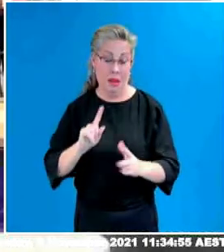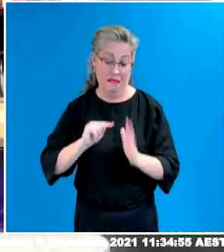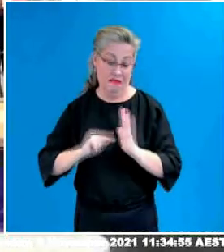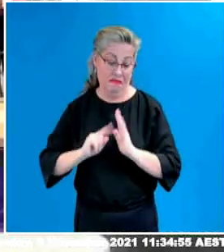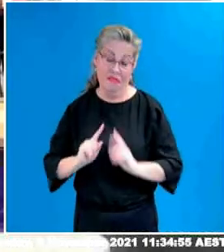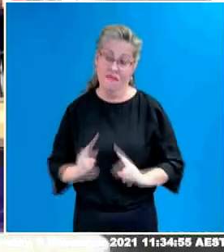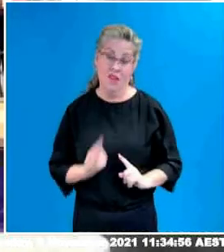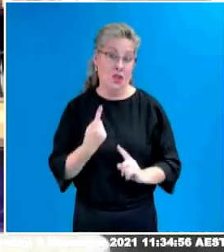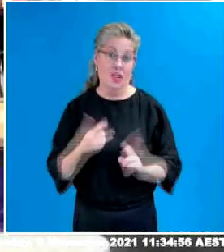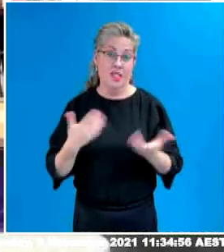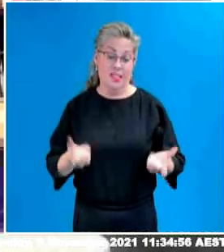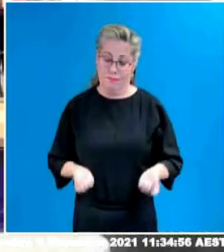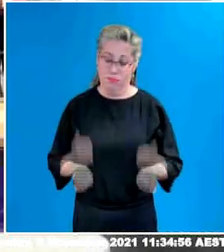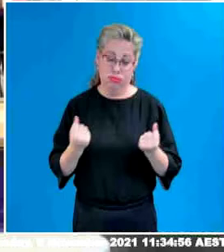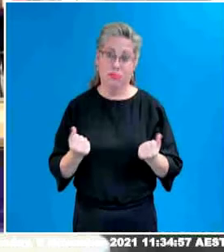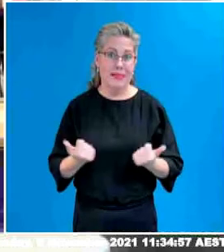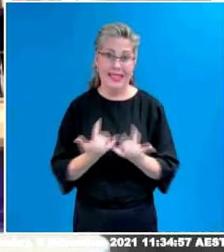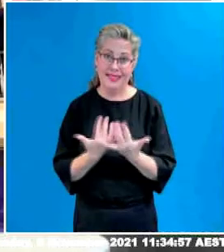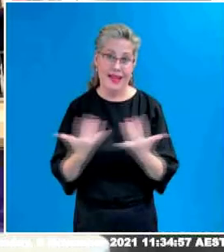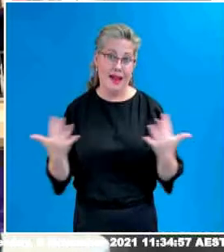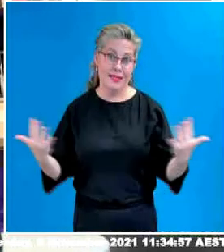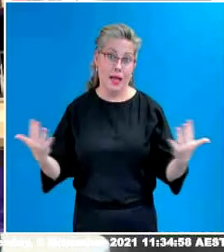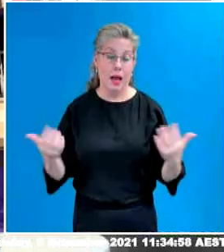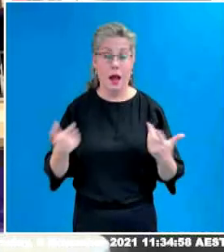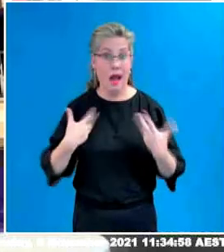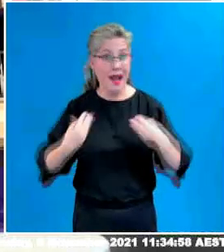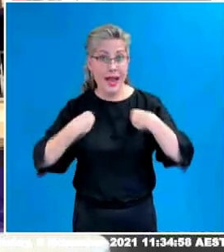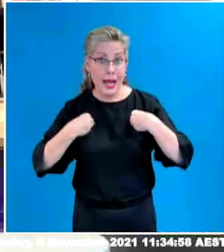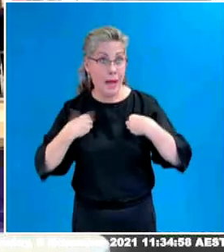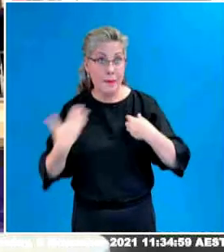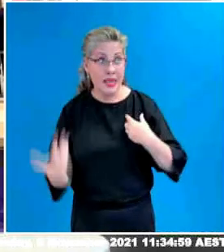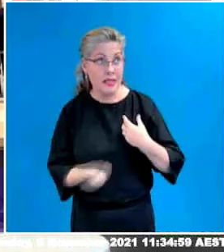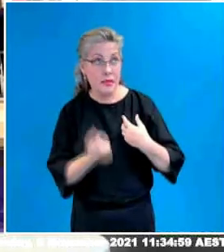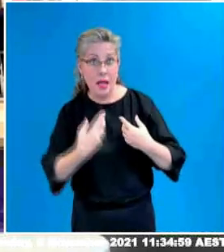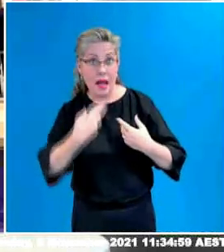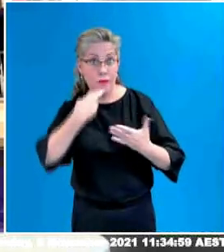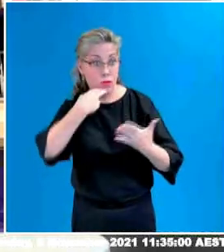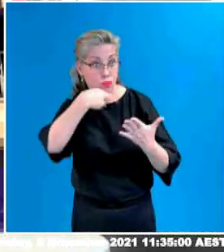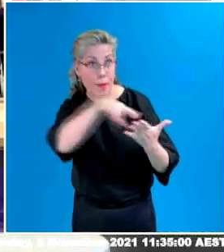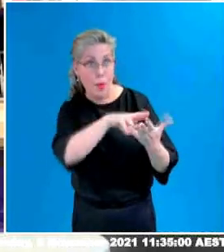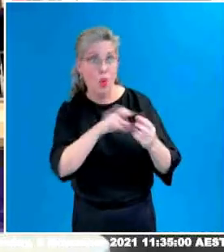reporting on that, like we see companies reporting on gender balance on boards.